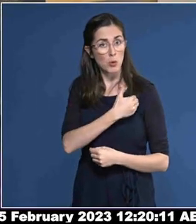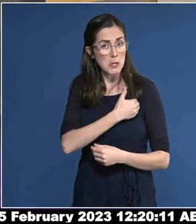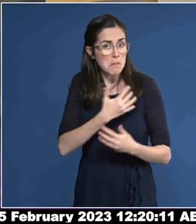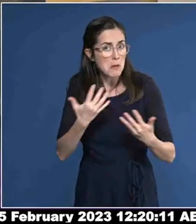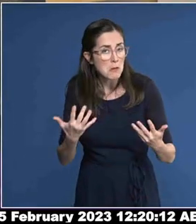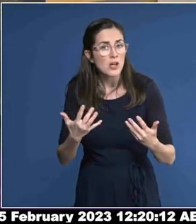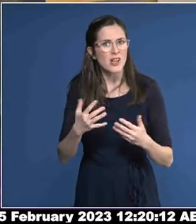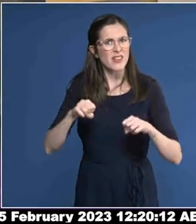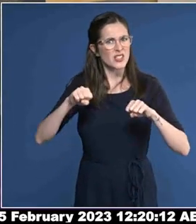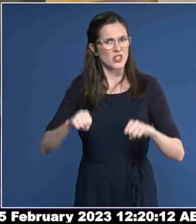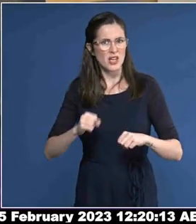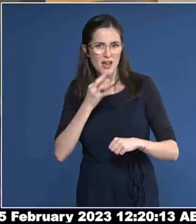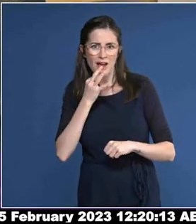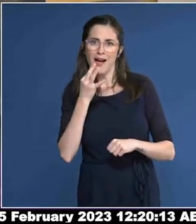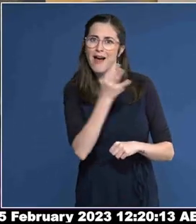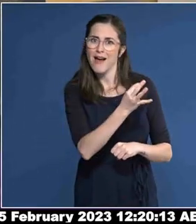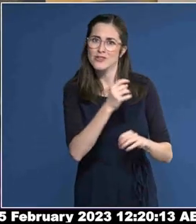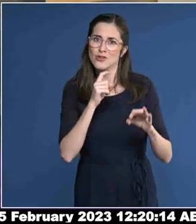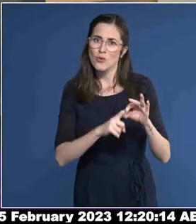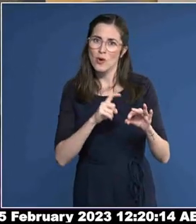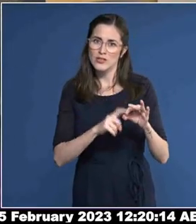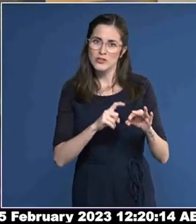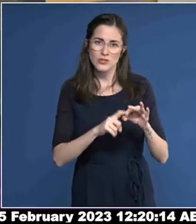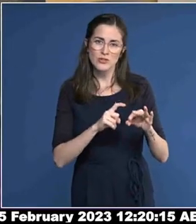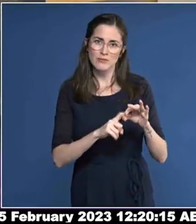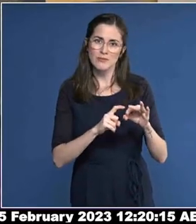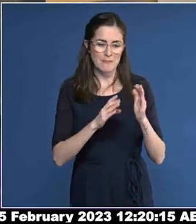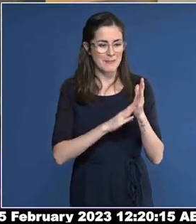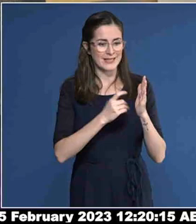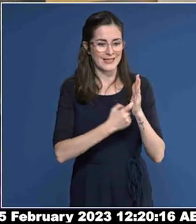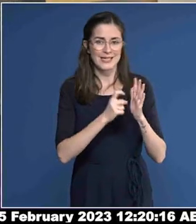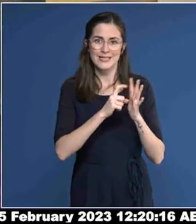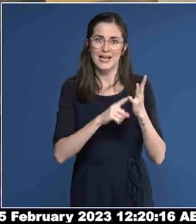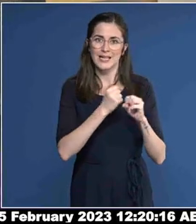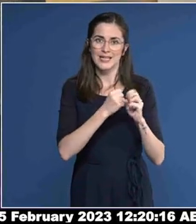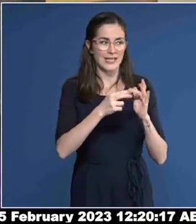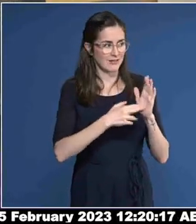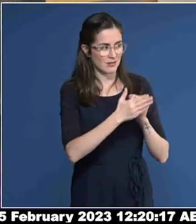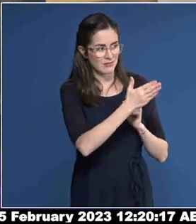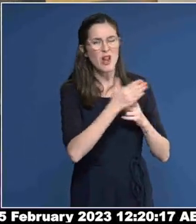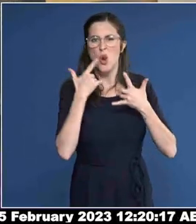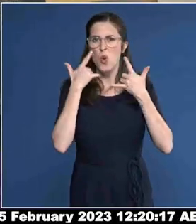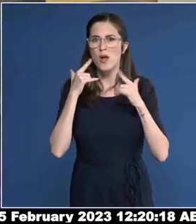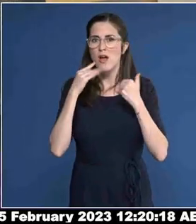questions of Mr Duggan appearing for Sunnyfield, but it seems this finding 26